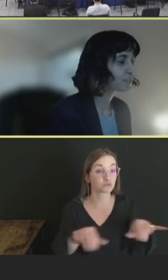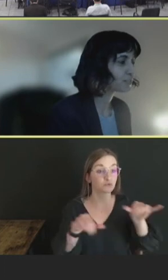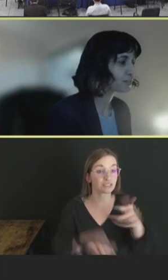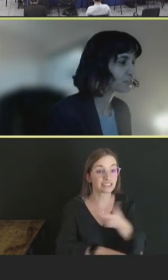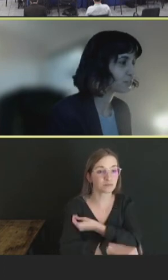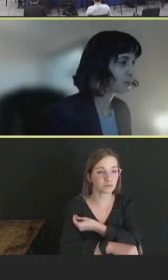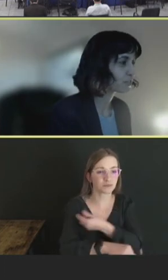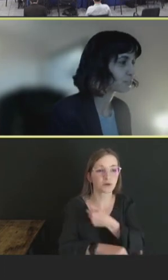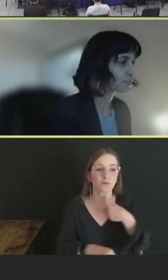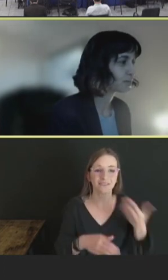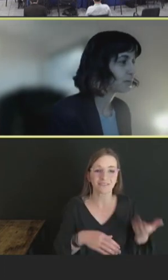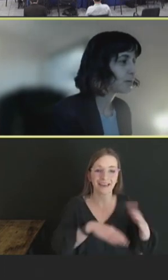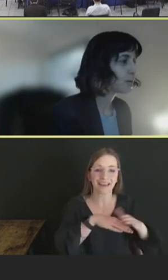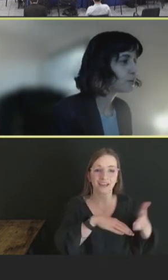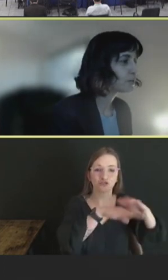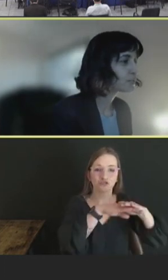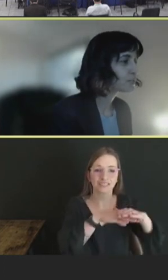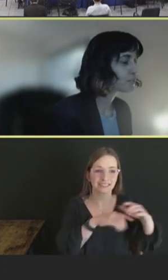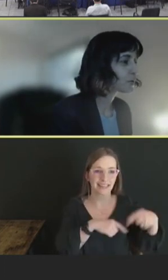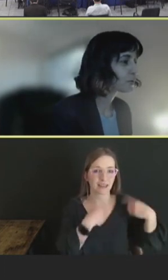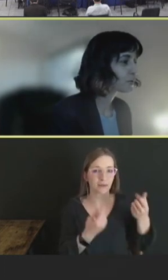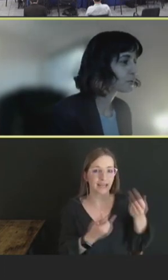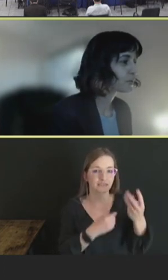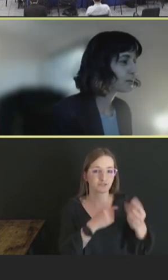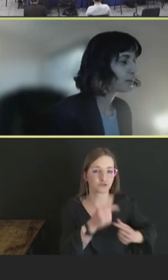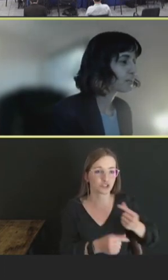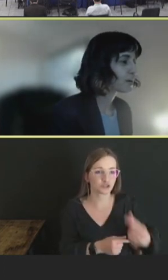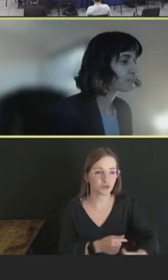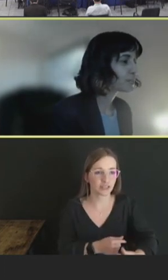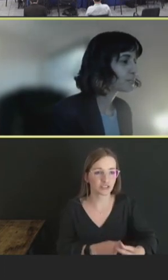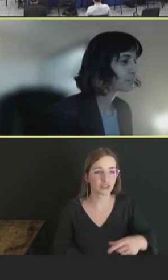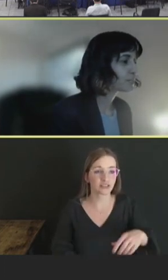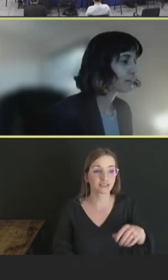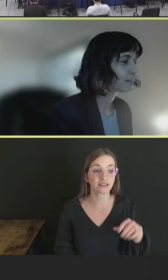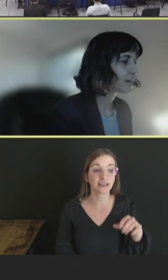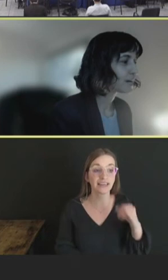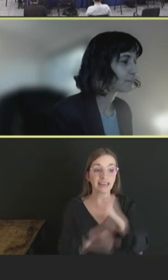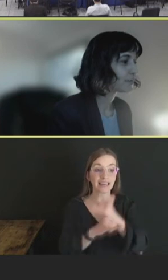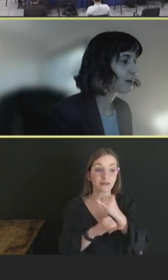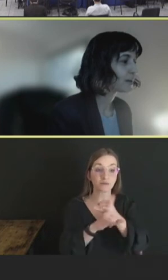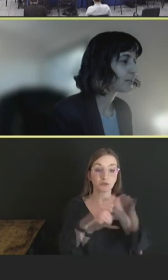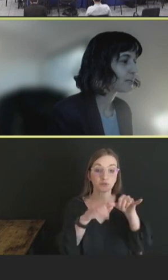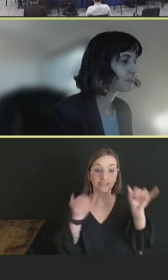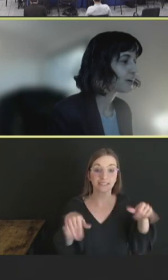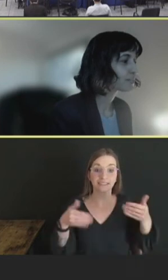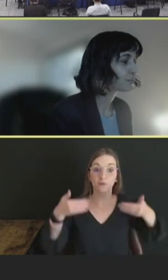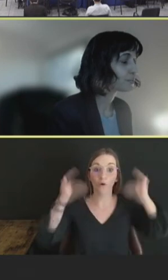past few generations. Immune system overload, the concept is that the body either has a